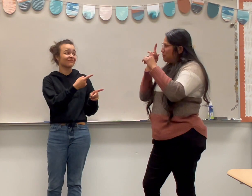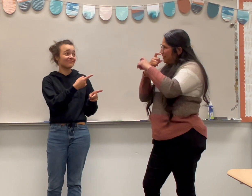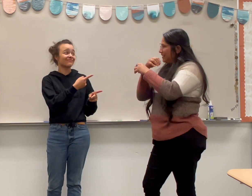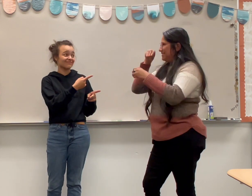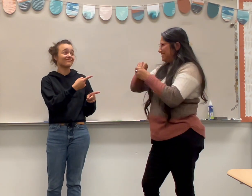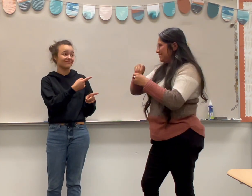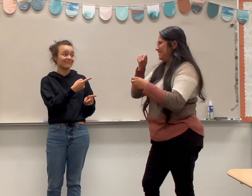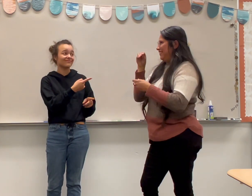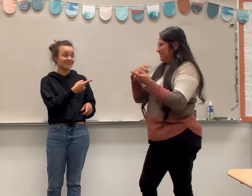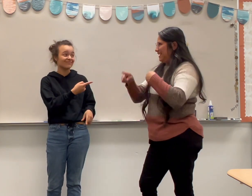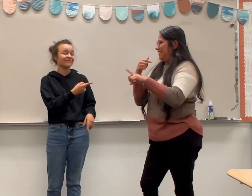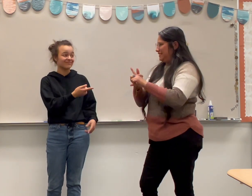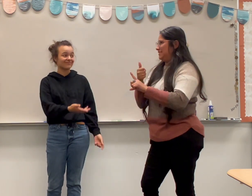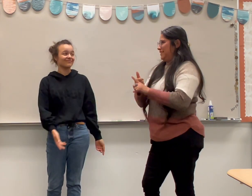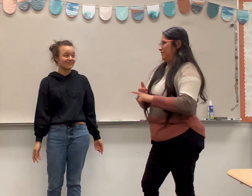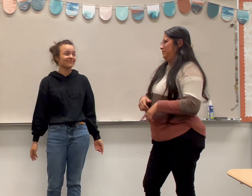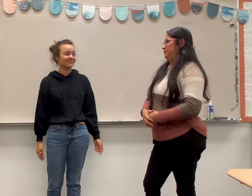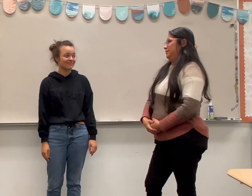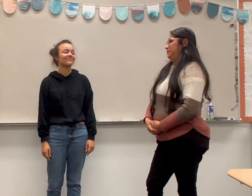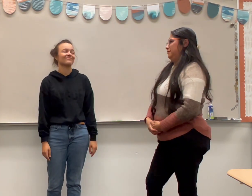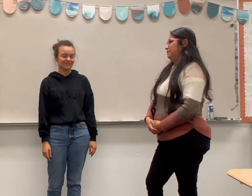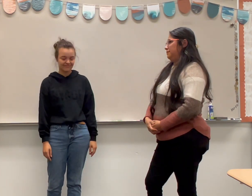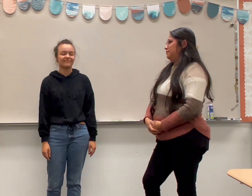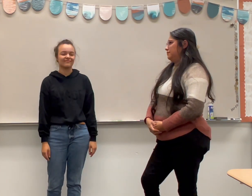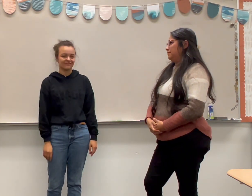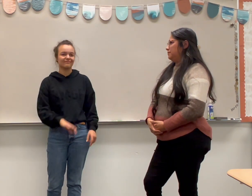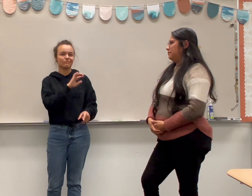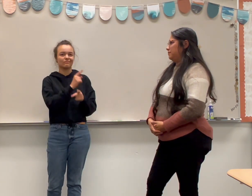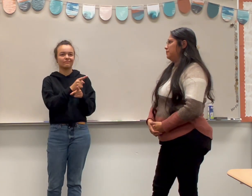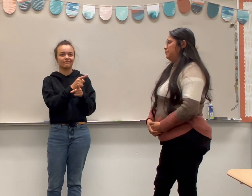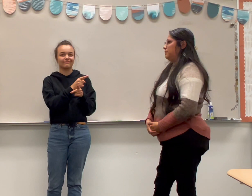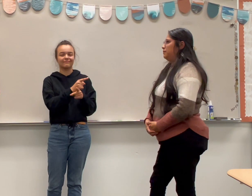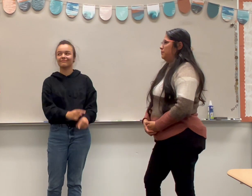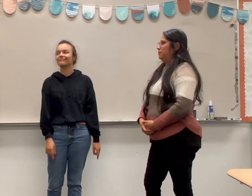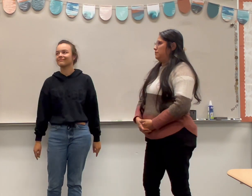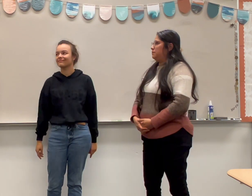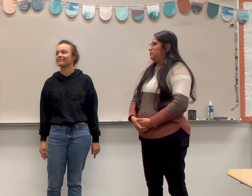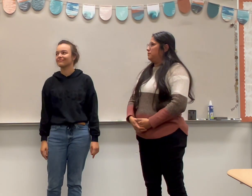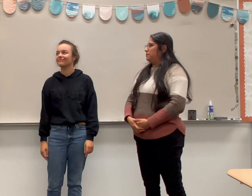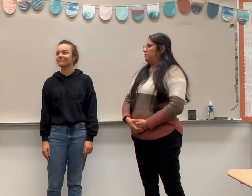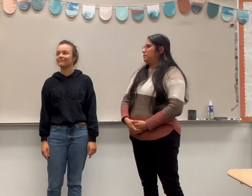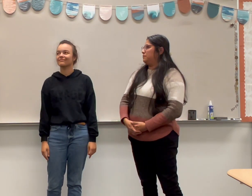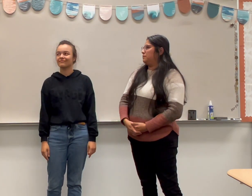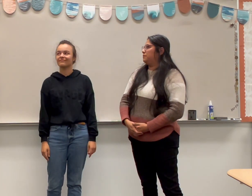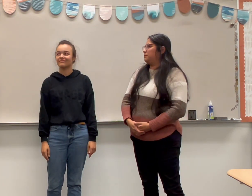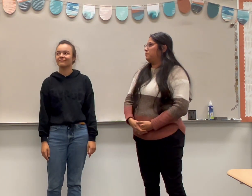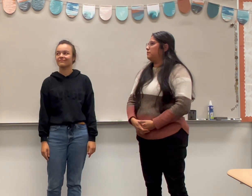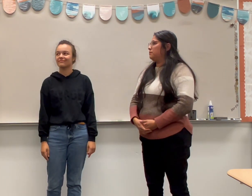and it's not one of those things that it's like oh it's just such an easy language to learn to become fluent in the language you need to actually understand all of the language